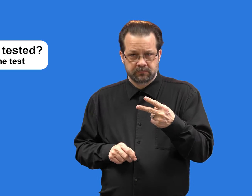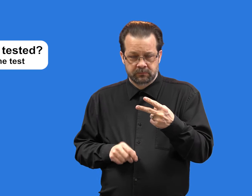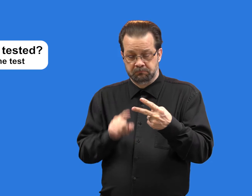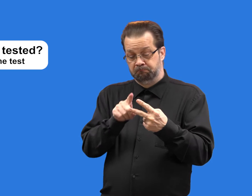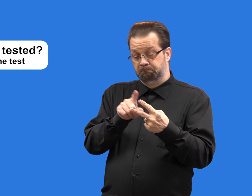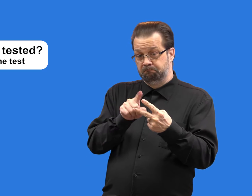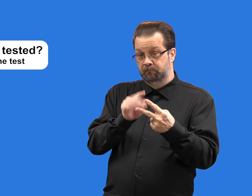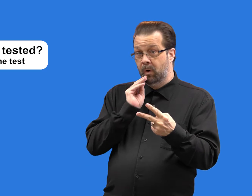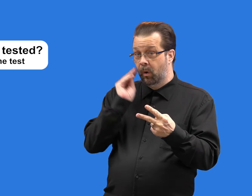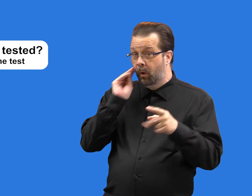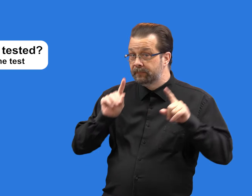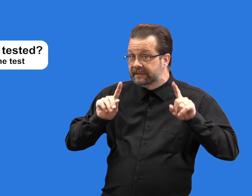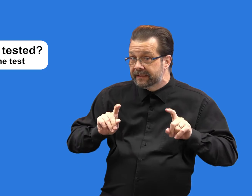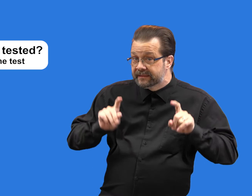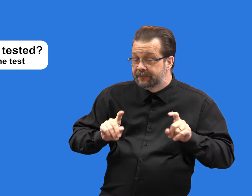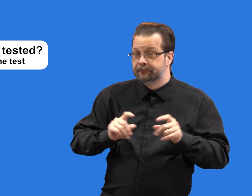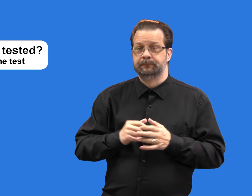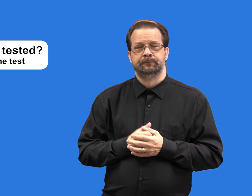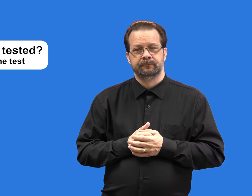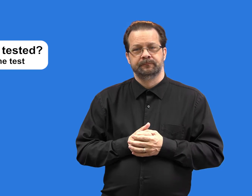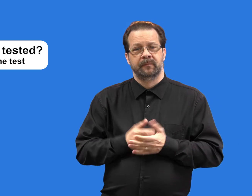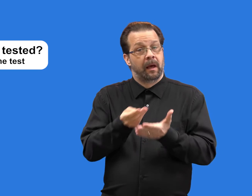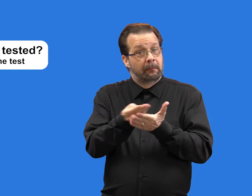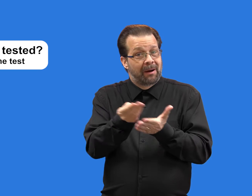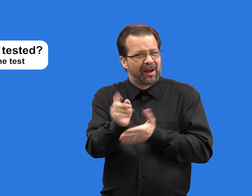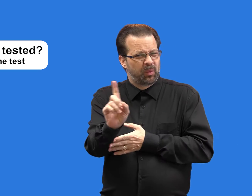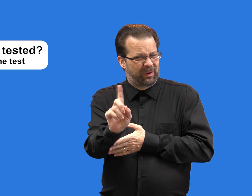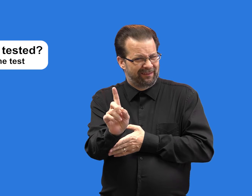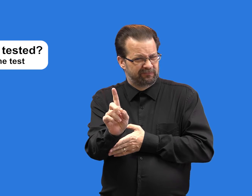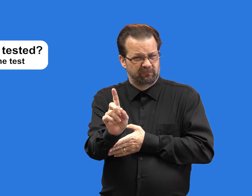You can take an at-home test. You can get at-home tests